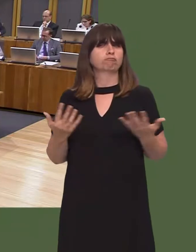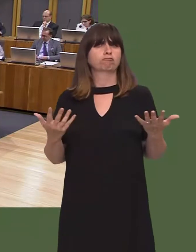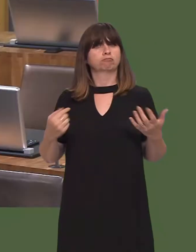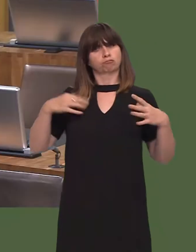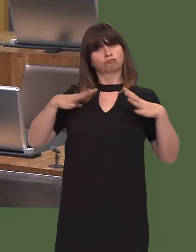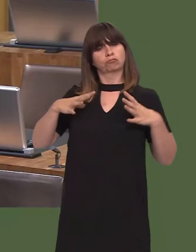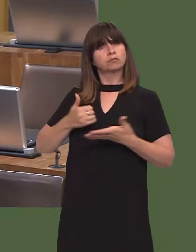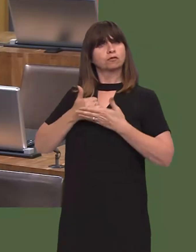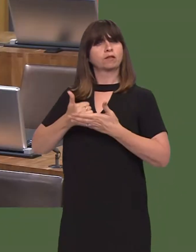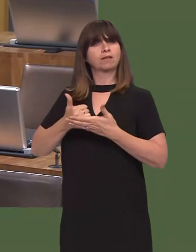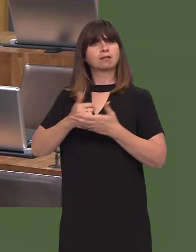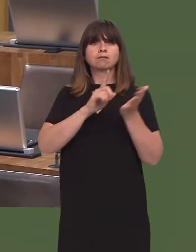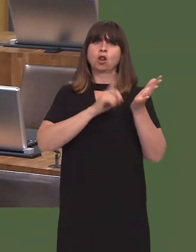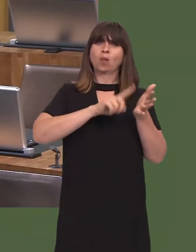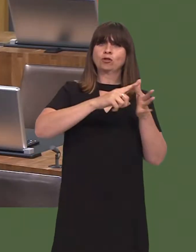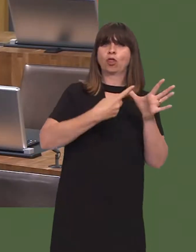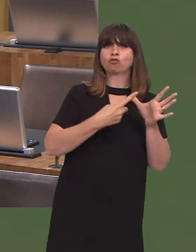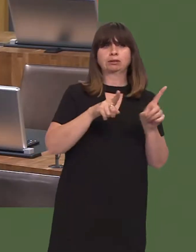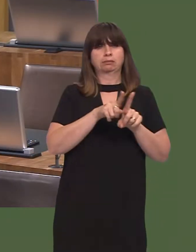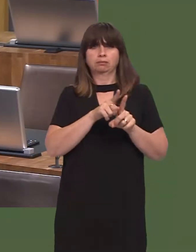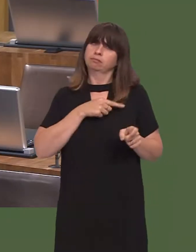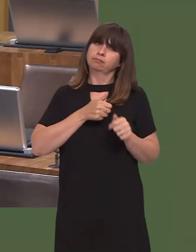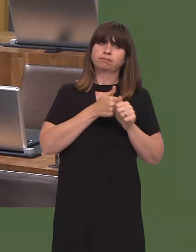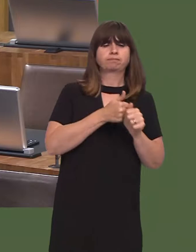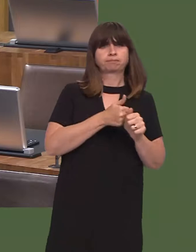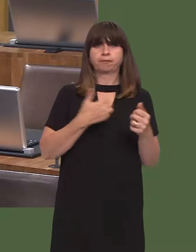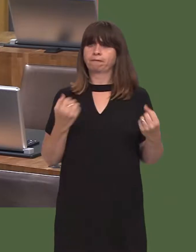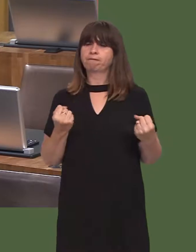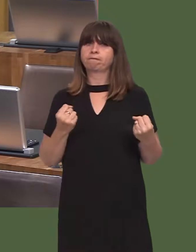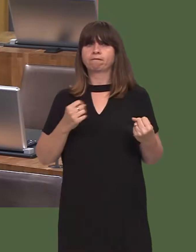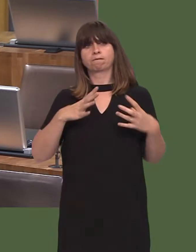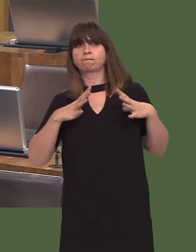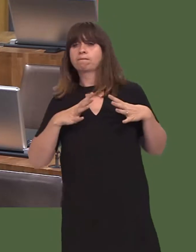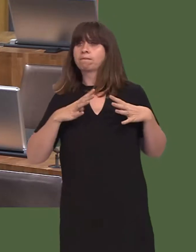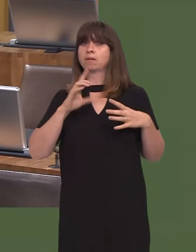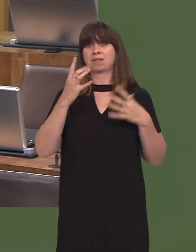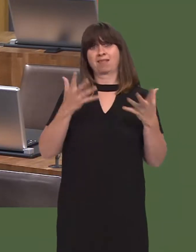to provide advice, as will the local education authority. But Iím confident that, with the